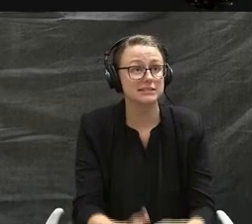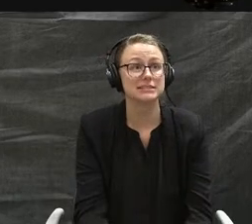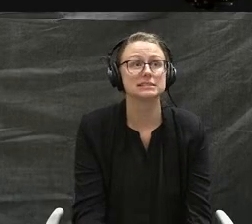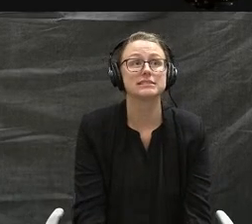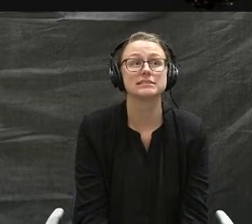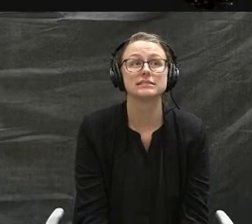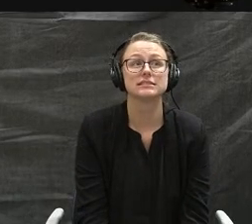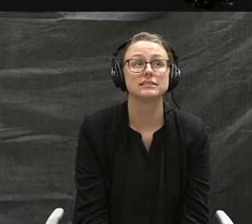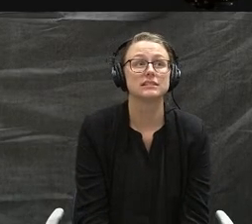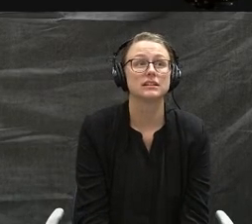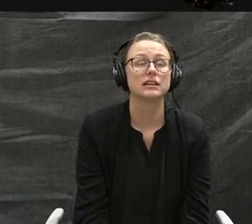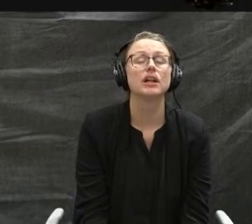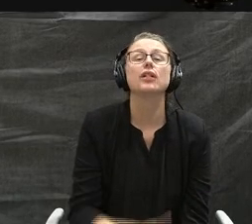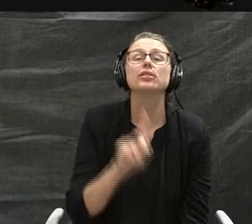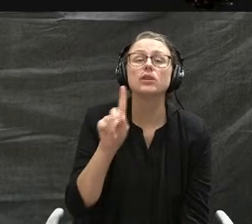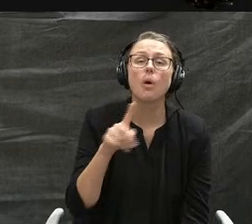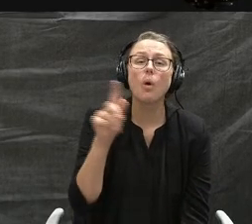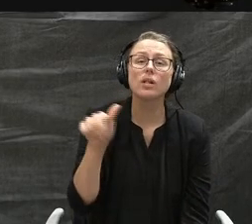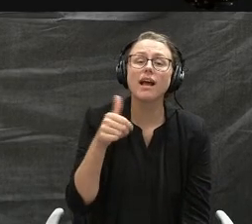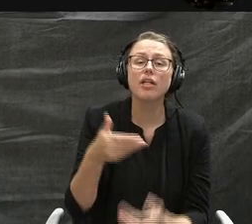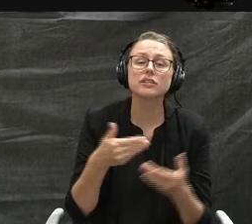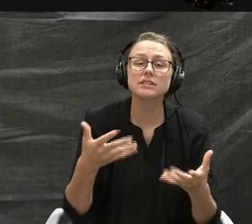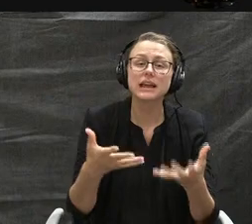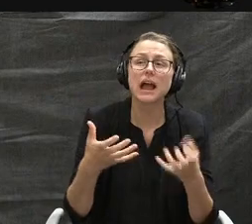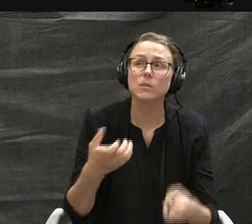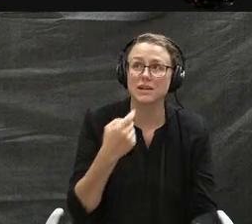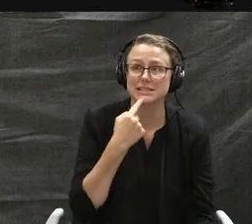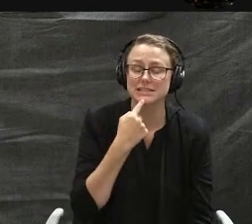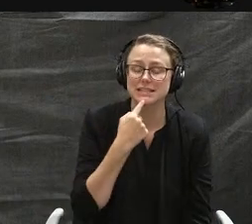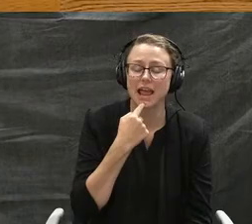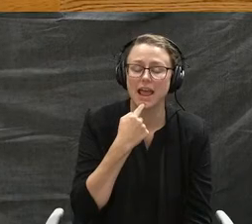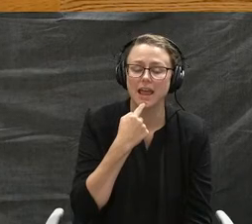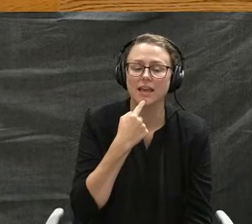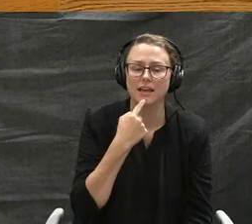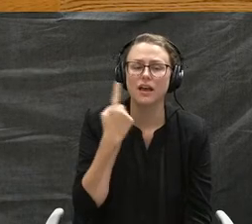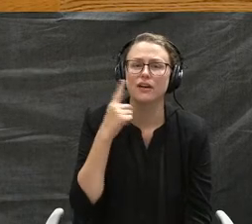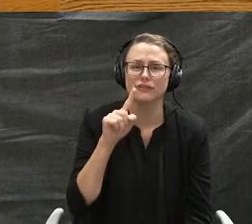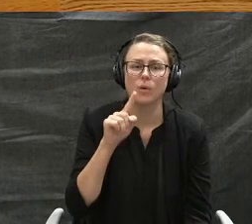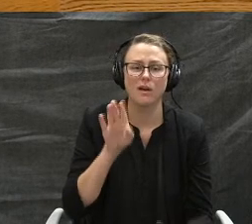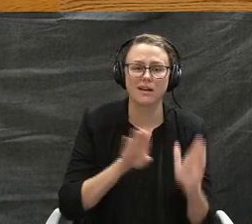The only other thing that I wanted to say is in building